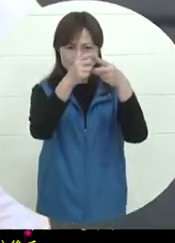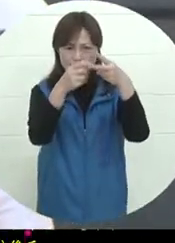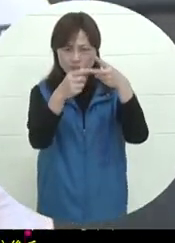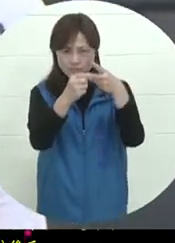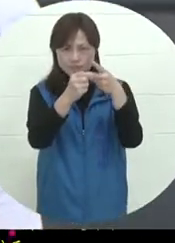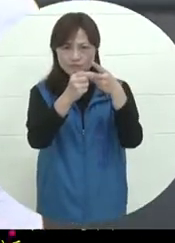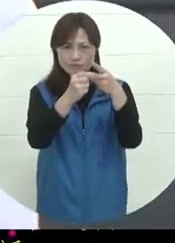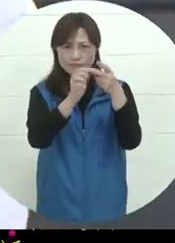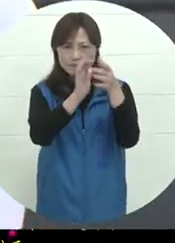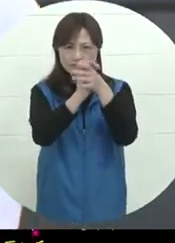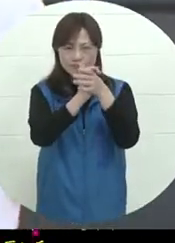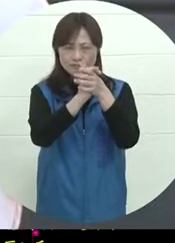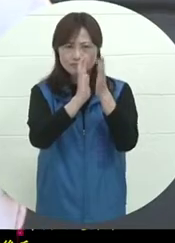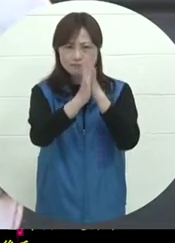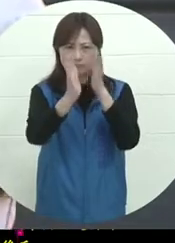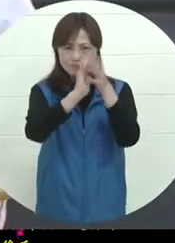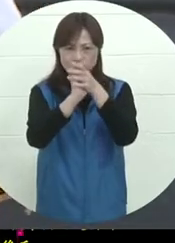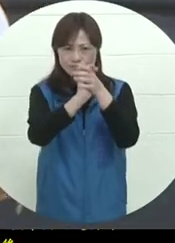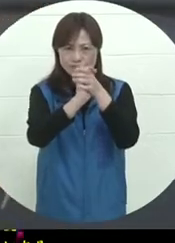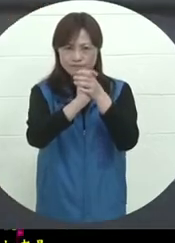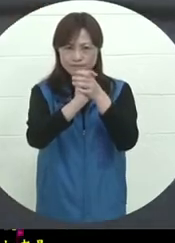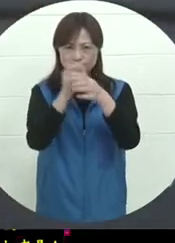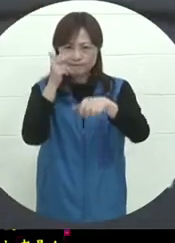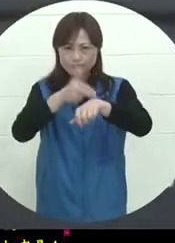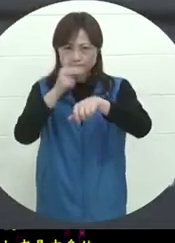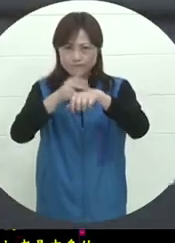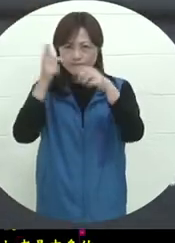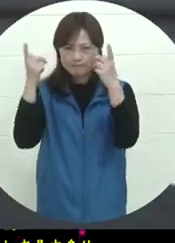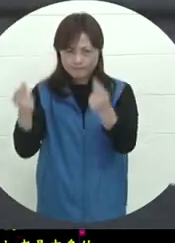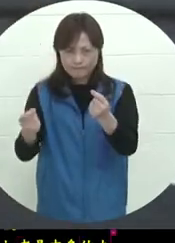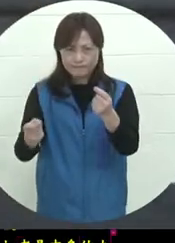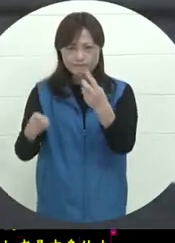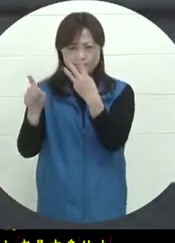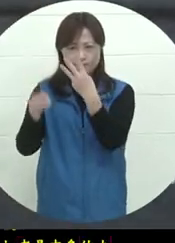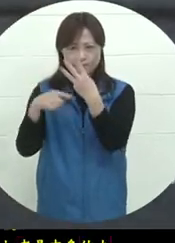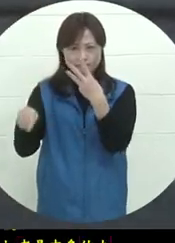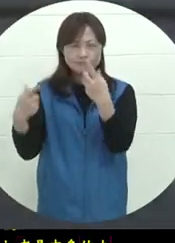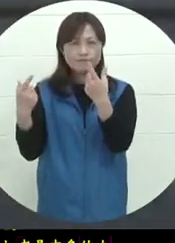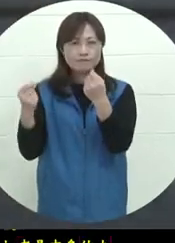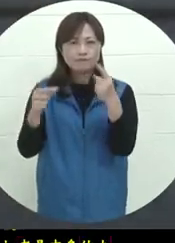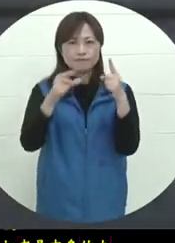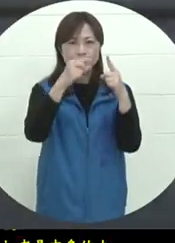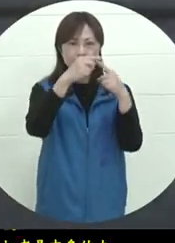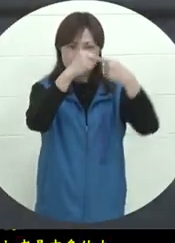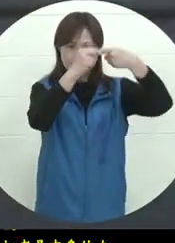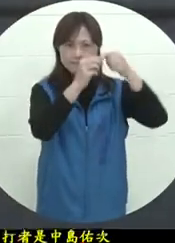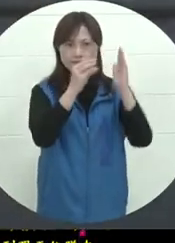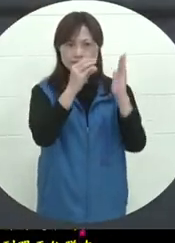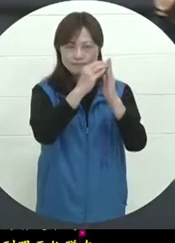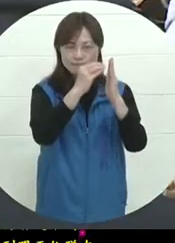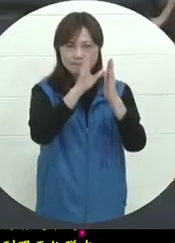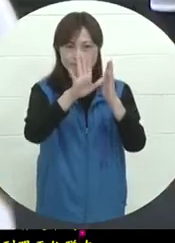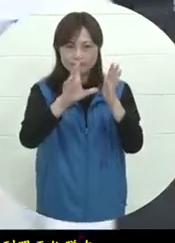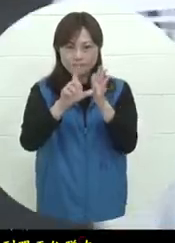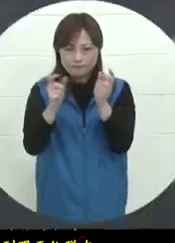attack as the previous two teammates. Two or three people were in the first game. There were three short-range attacks in a row.